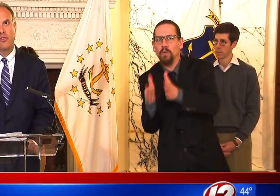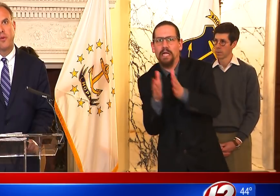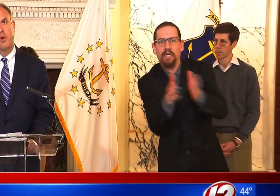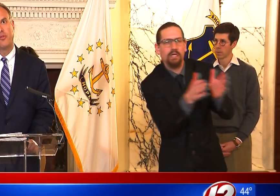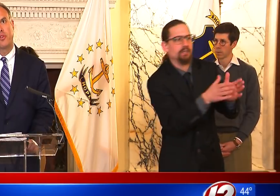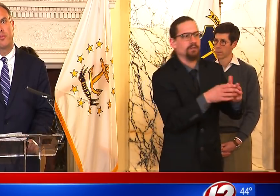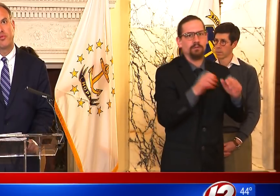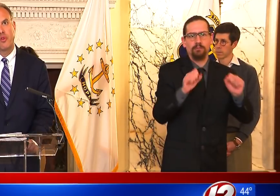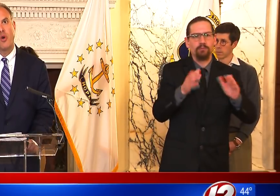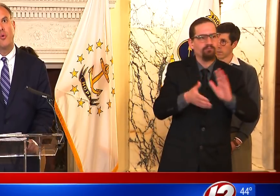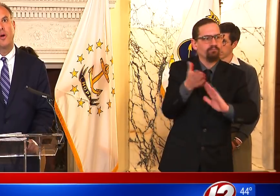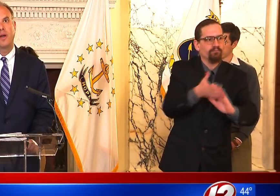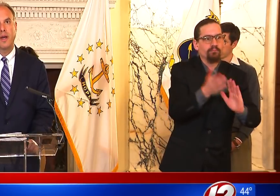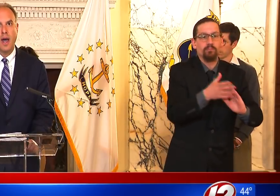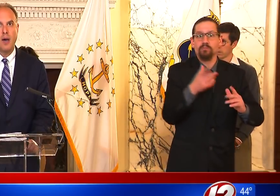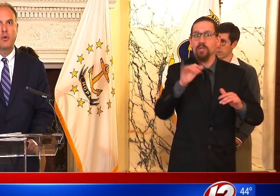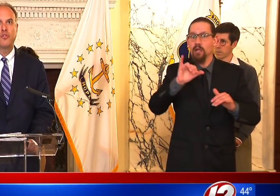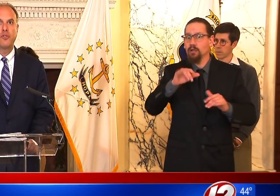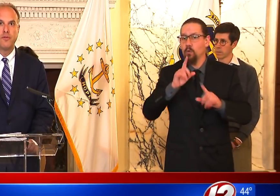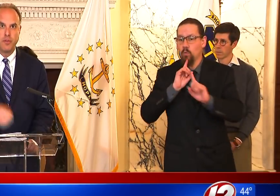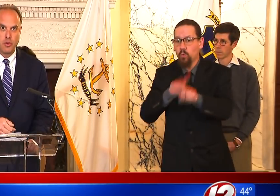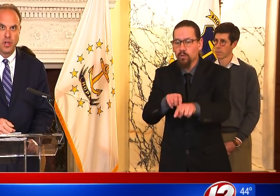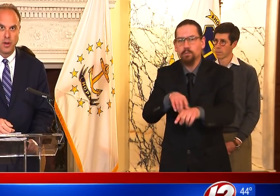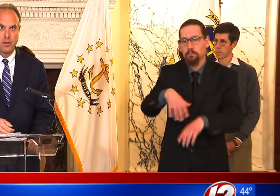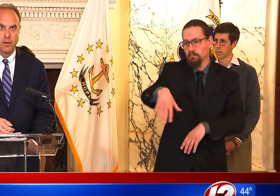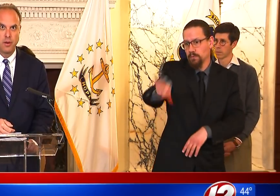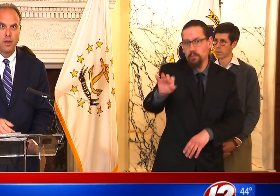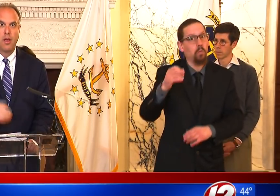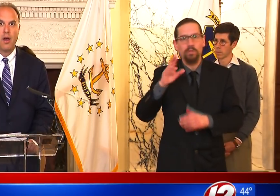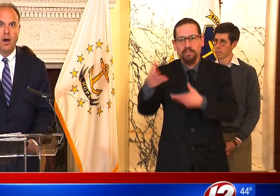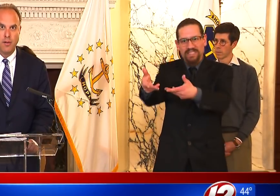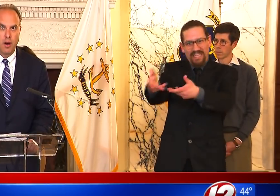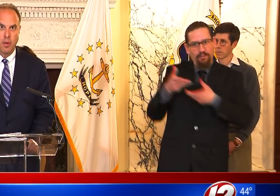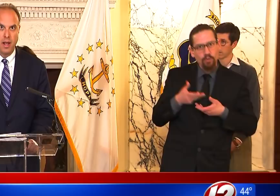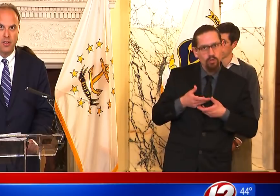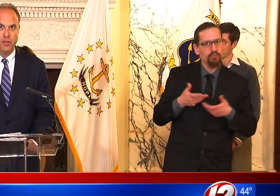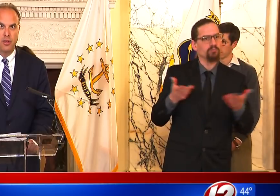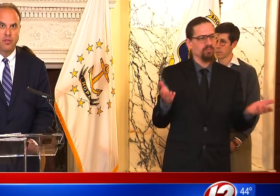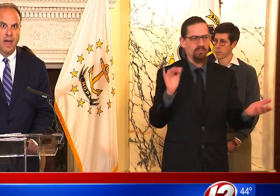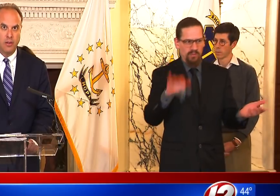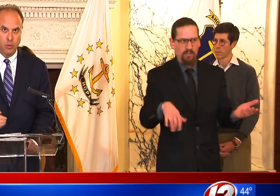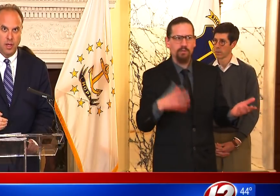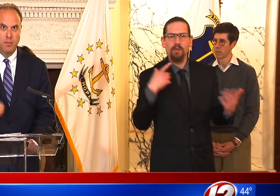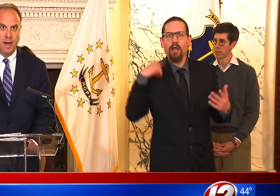WE WANT YOU TO USE CREATIVE TECHNIQUES TO ALLOW PICKUP FOR YOUR PRODUCTS.